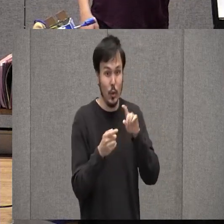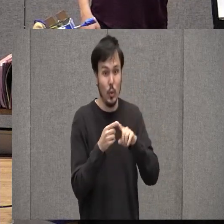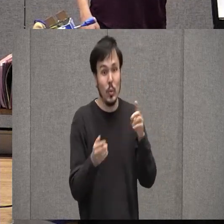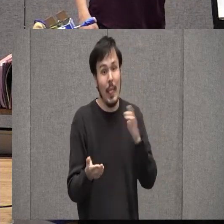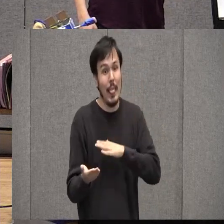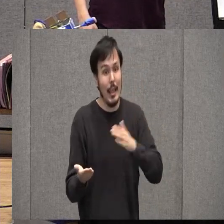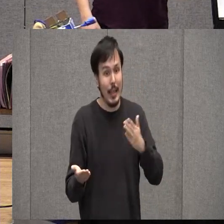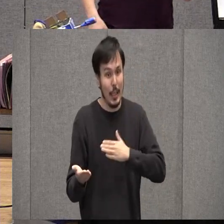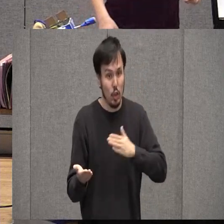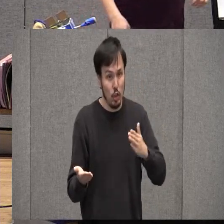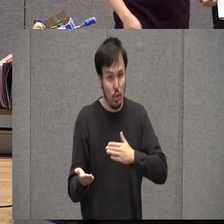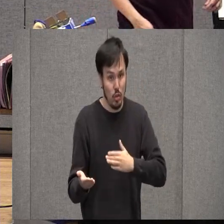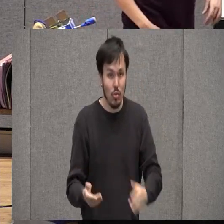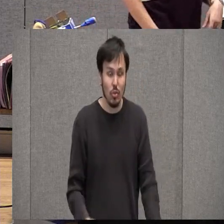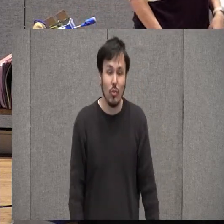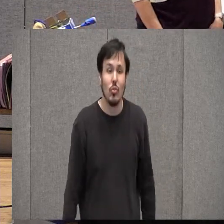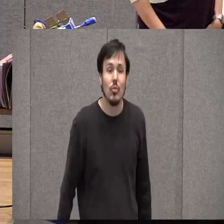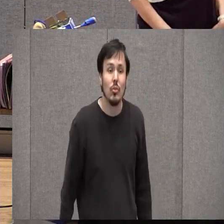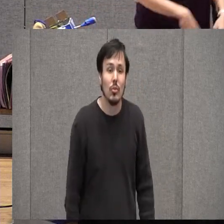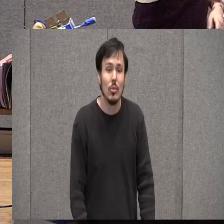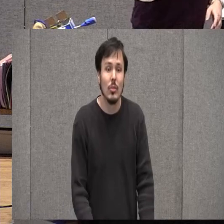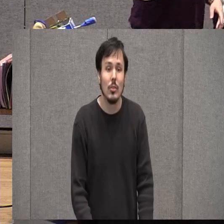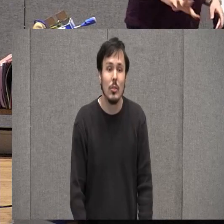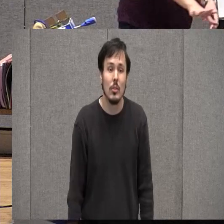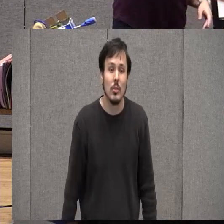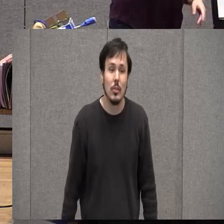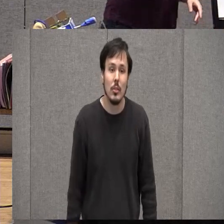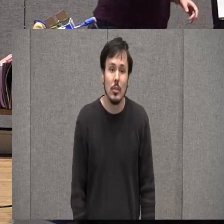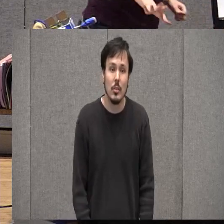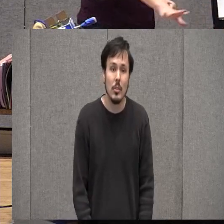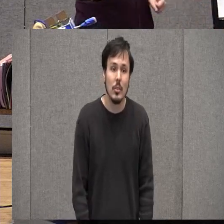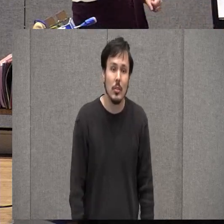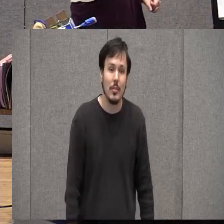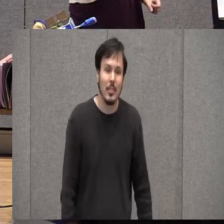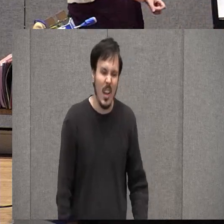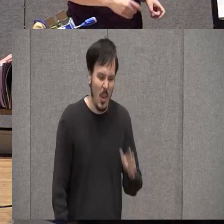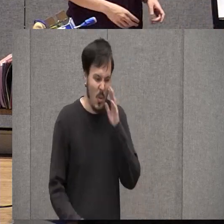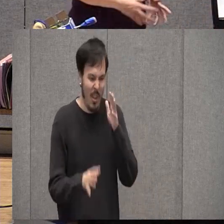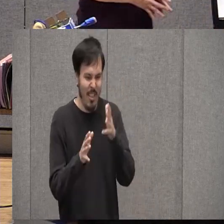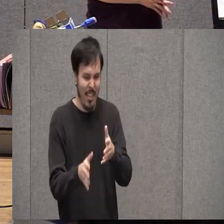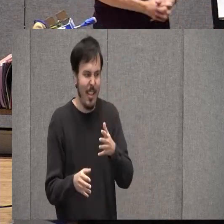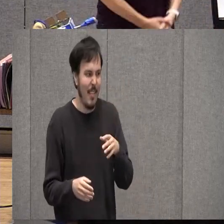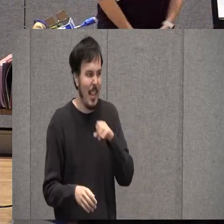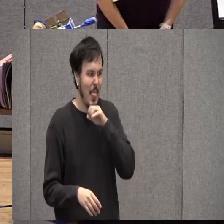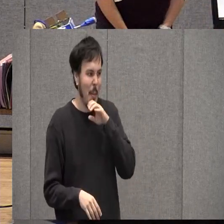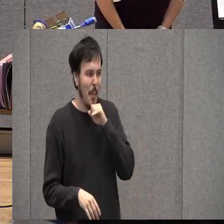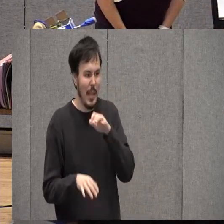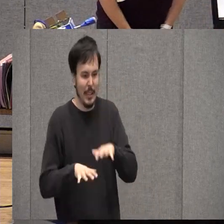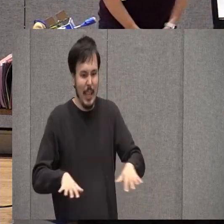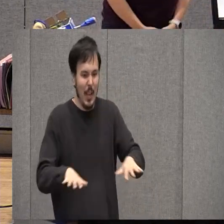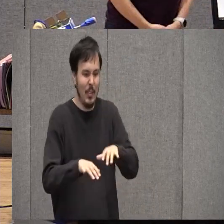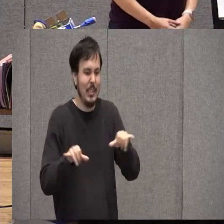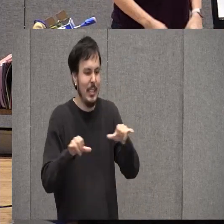so let's get the bubbles. We'll just leave this in my mess zone over here. - All right. Just like my house normally anyways. - And could I borrow